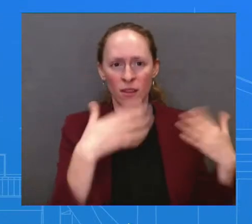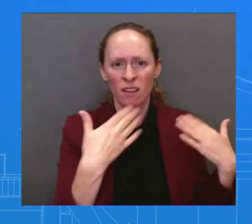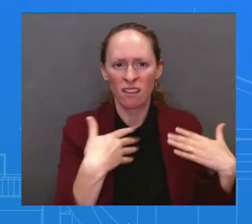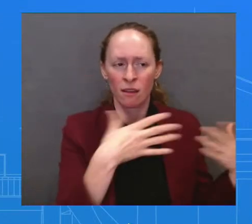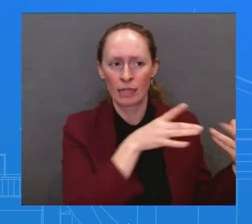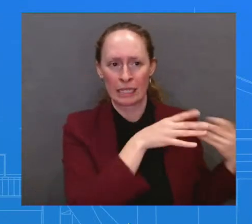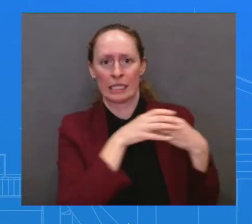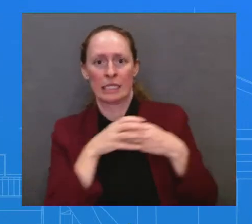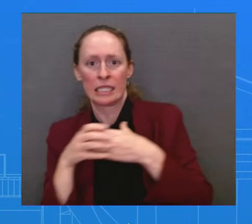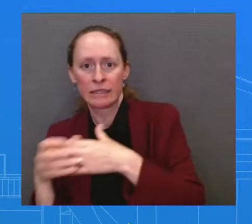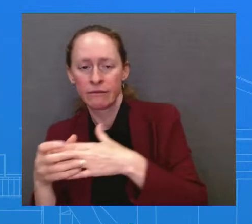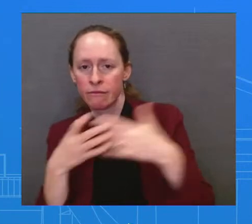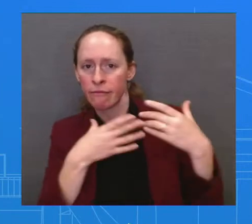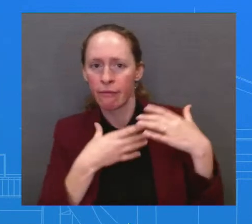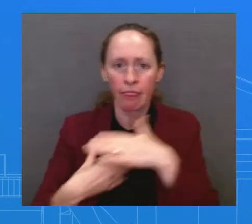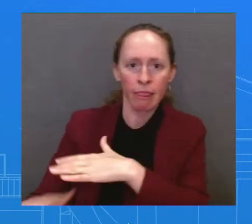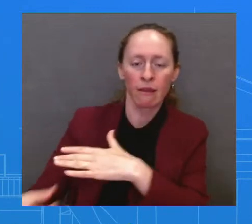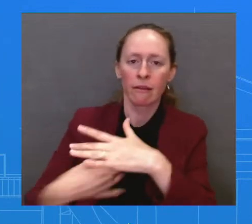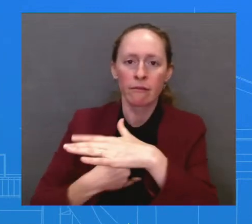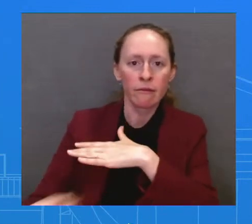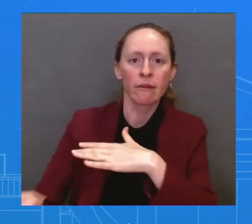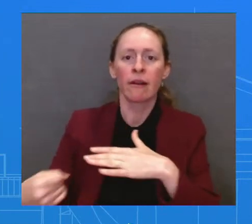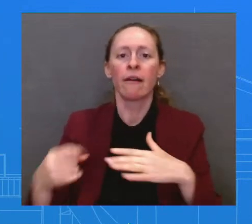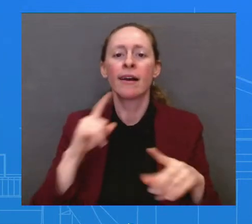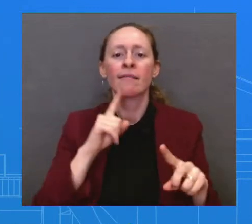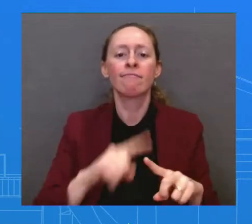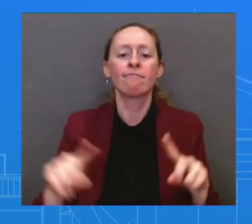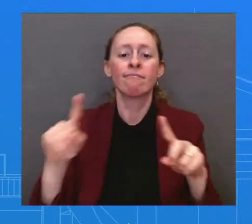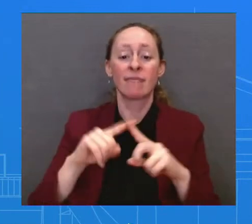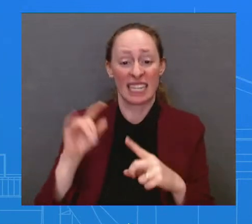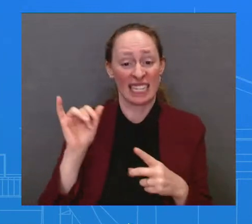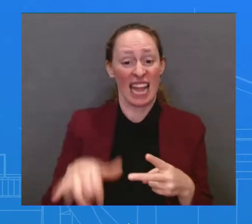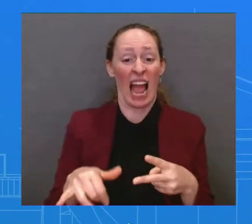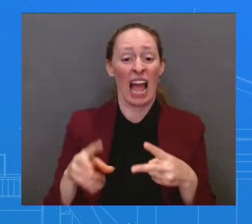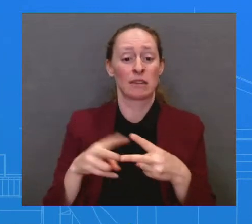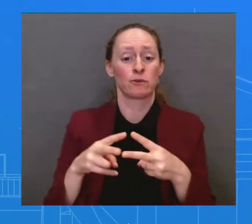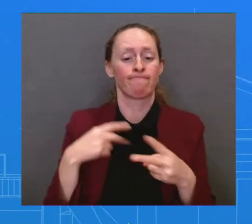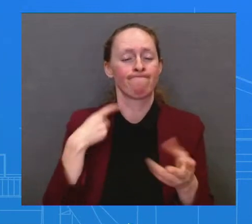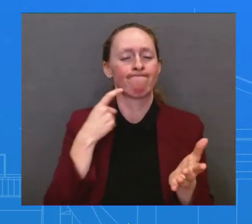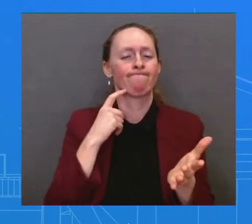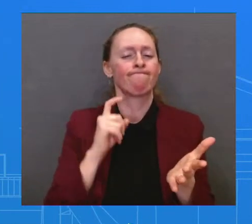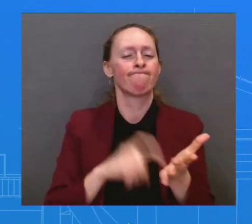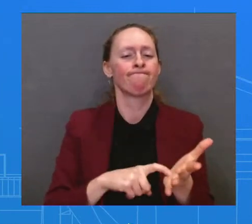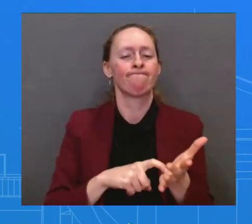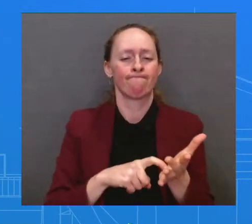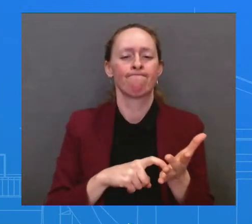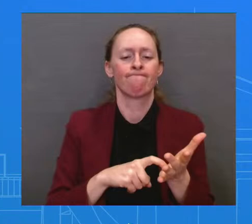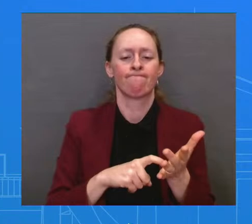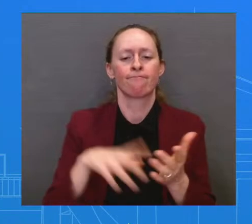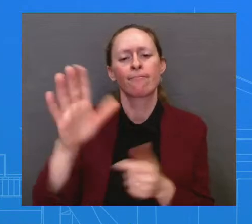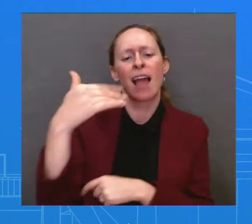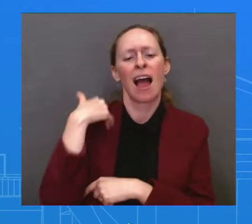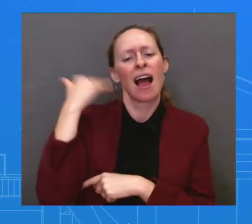And so -- and I -- and I understand your question, but here's the thing: As you know, the President has taken action upon action